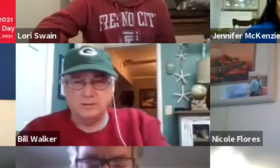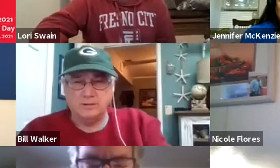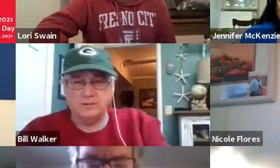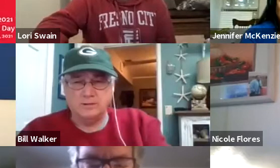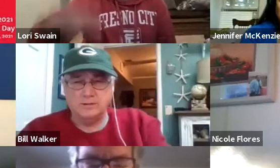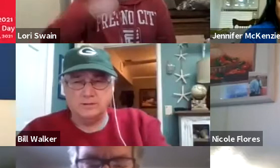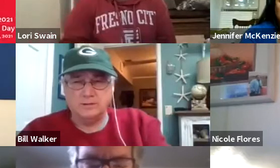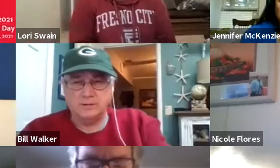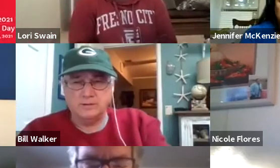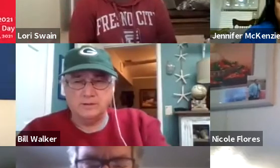It would be pretty nice.